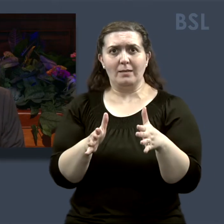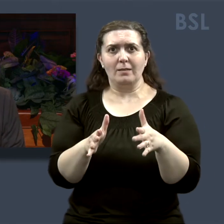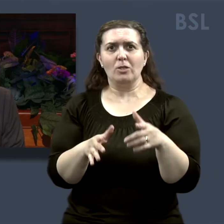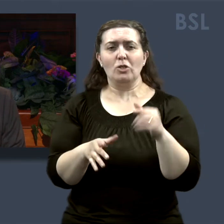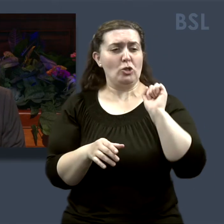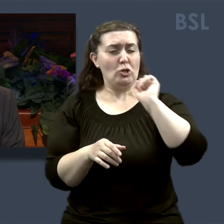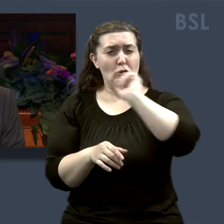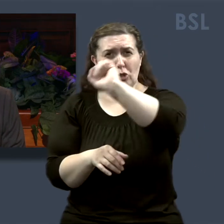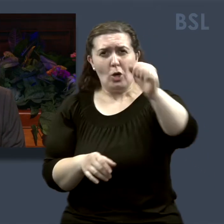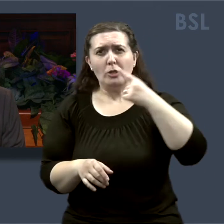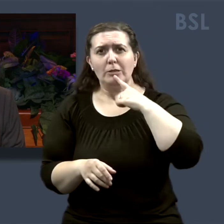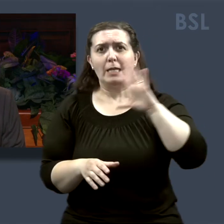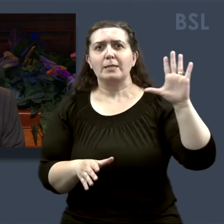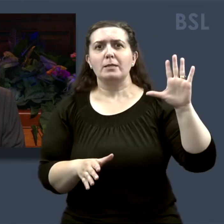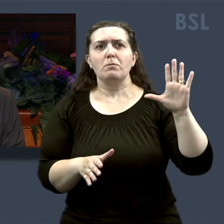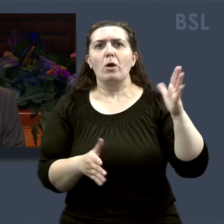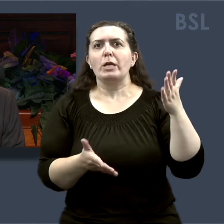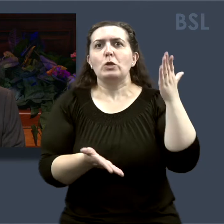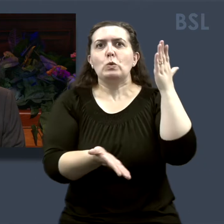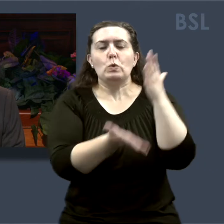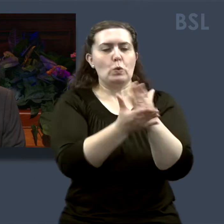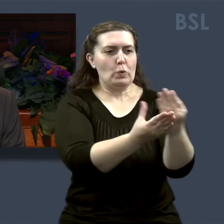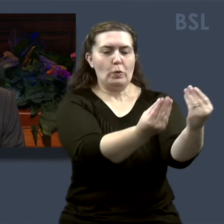“Feed [your testimony] truth. …